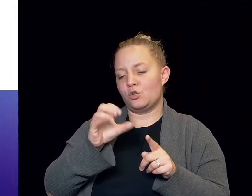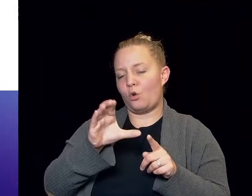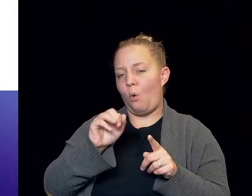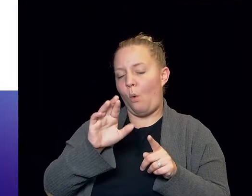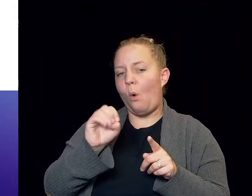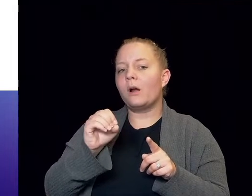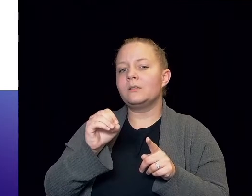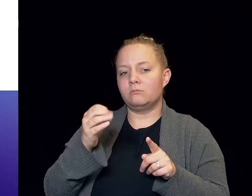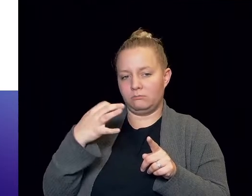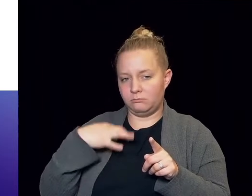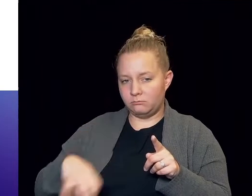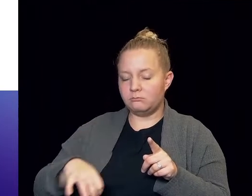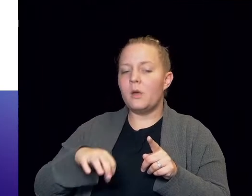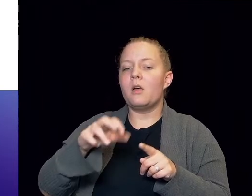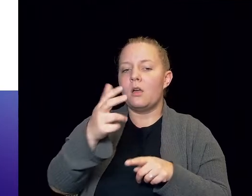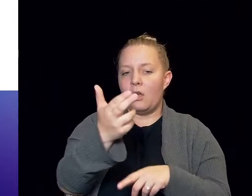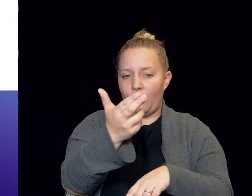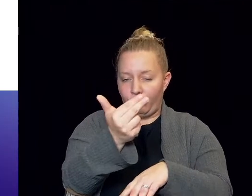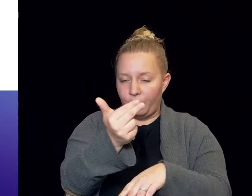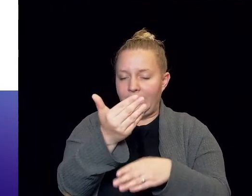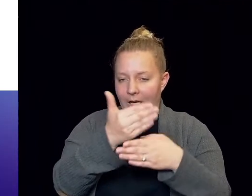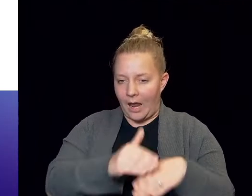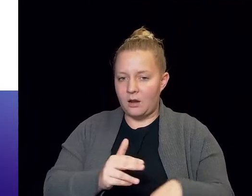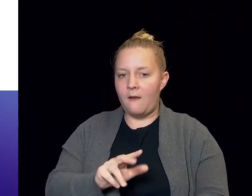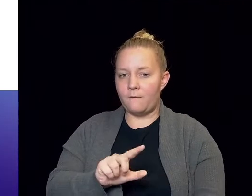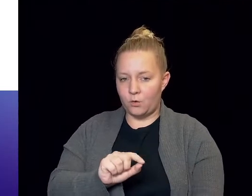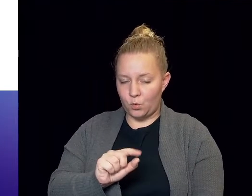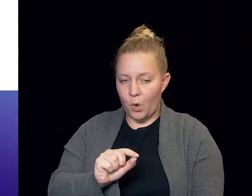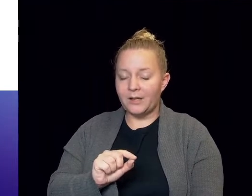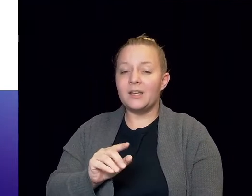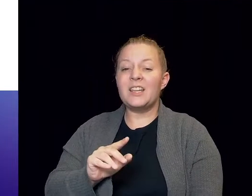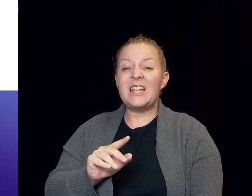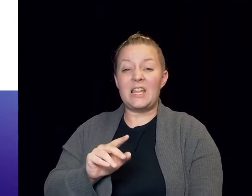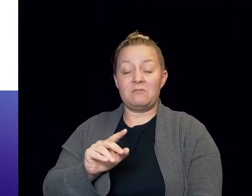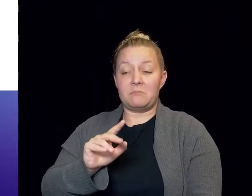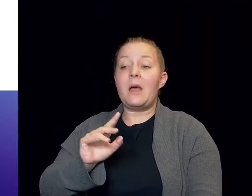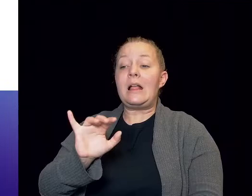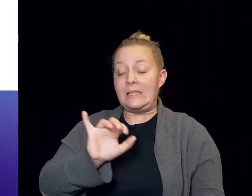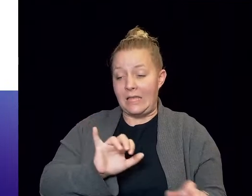since I don't know the beginning of the year, you are going to write this fraction as 13 out